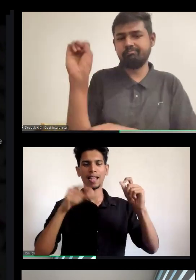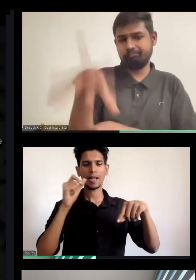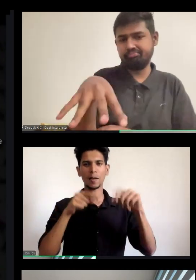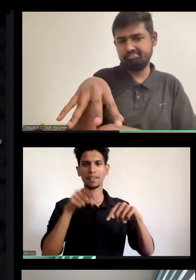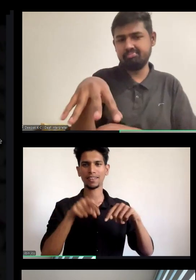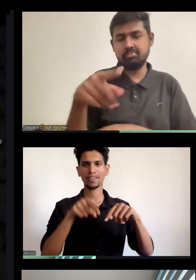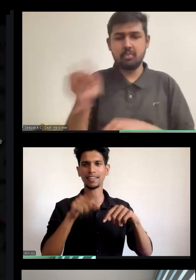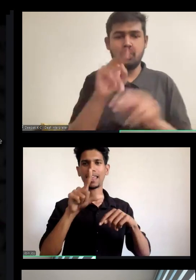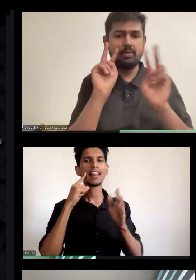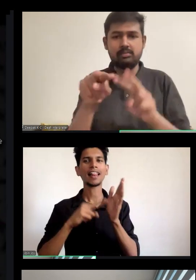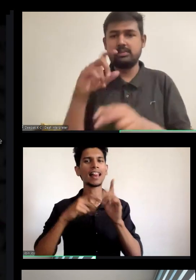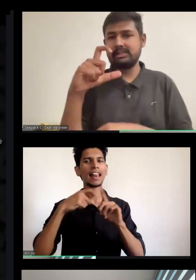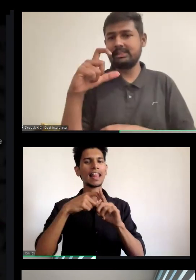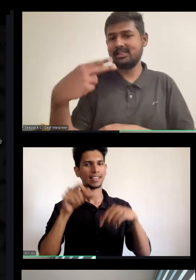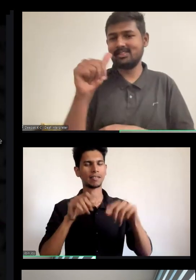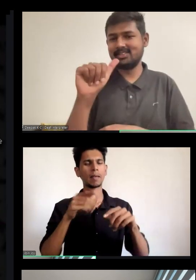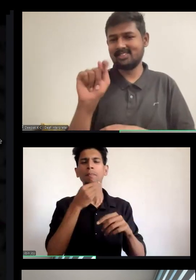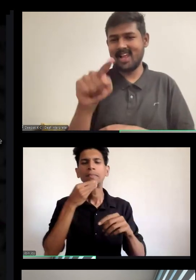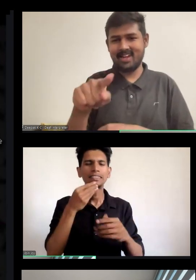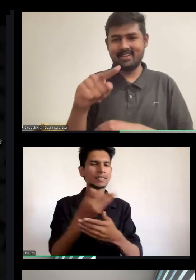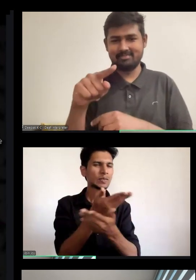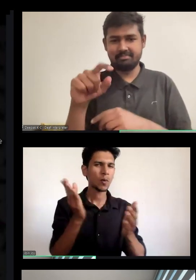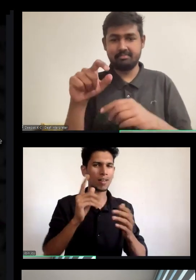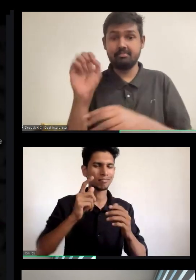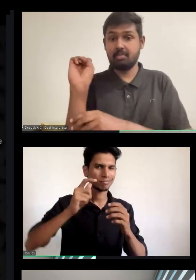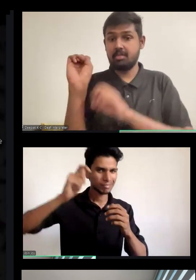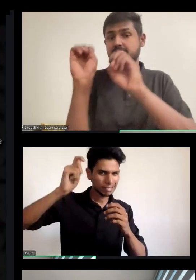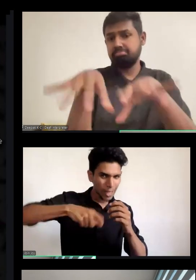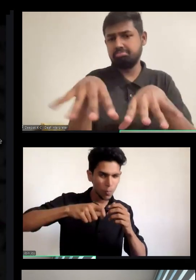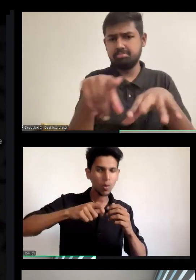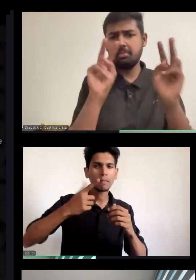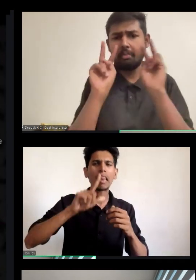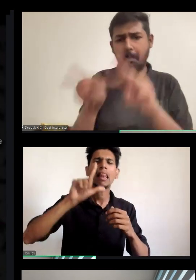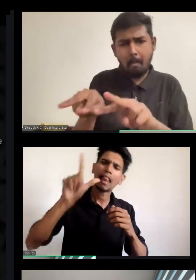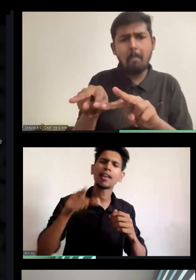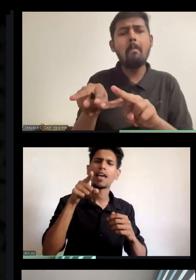Please download it and you can view it later and you can go into the links inside the deck.